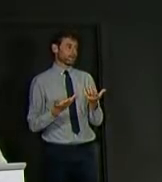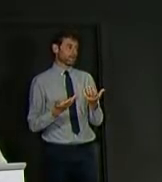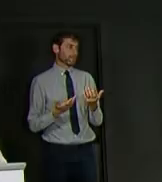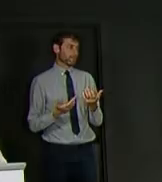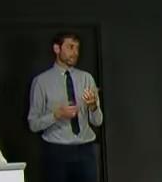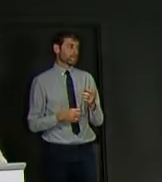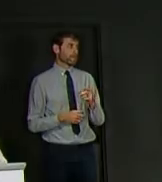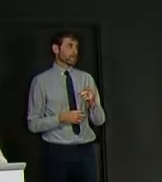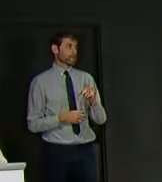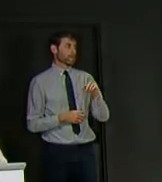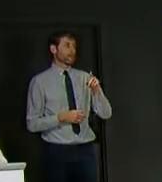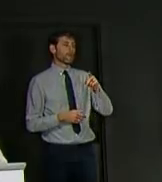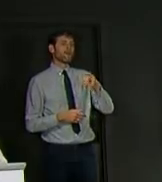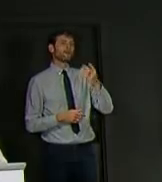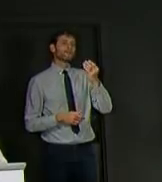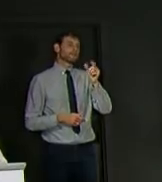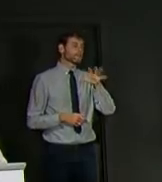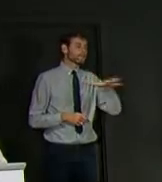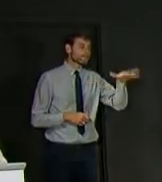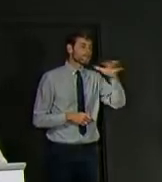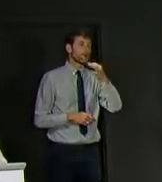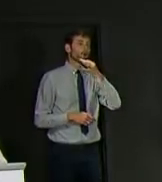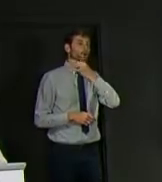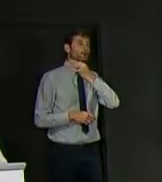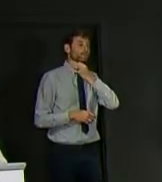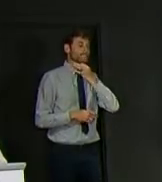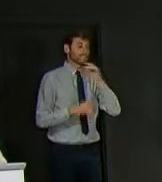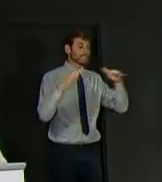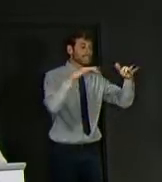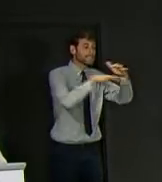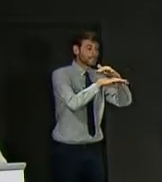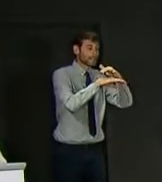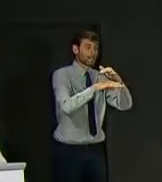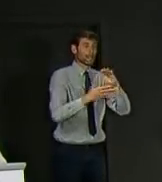infection and particularly any second wave. You will be aware there is a kind of - not